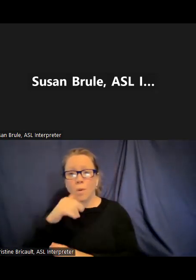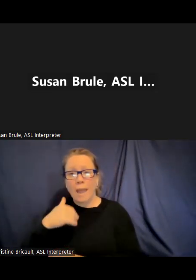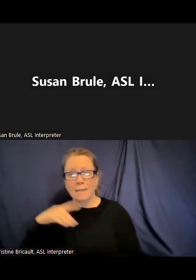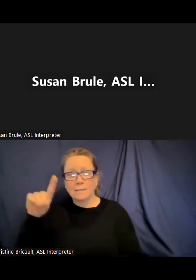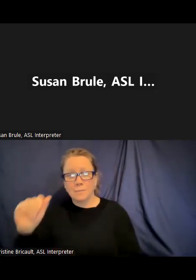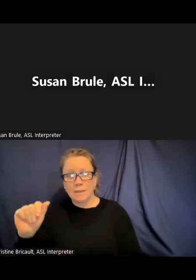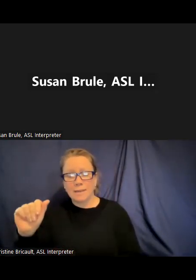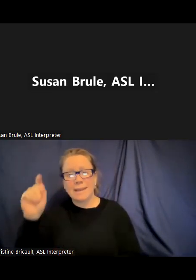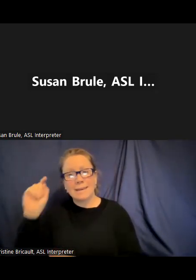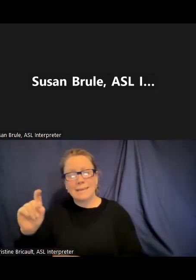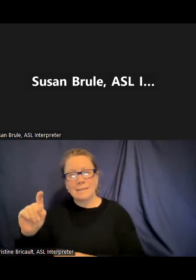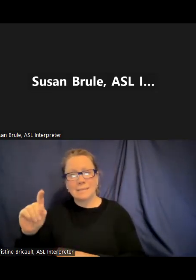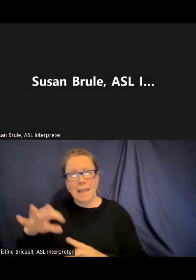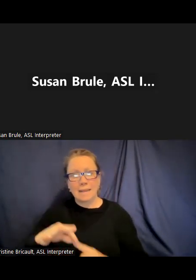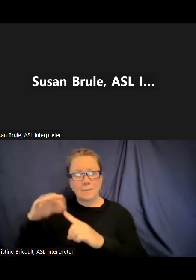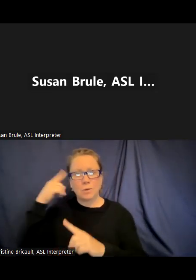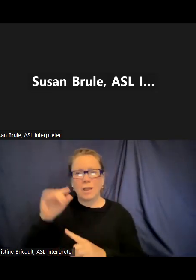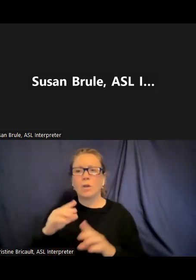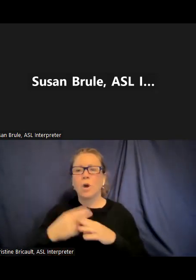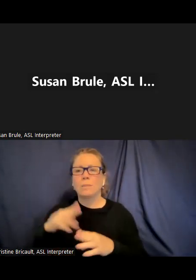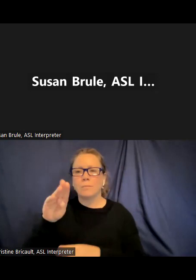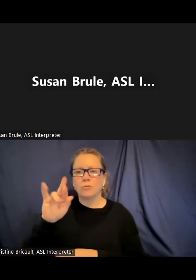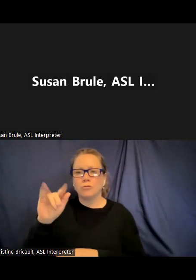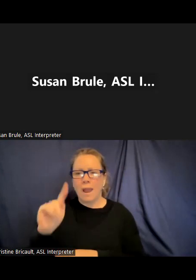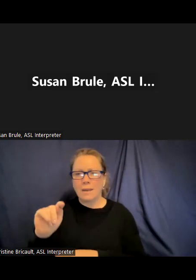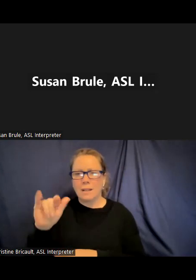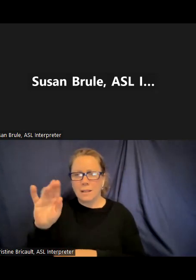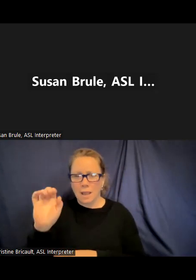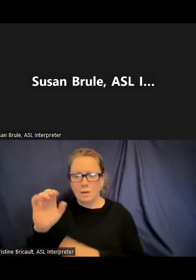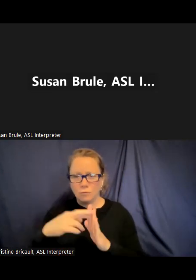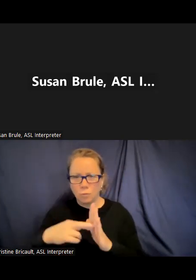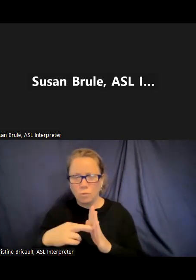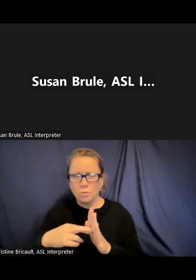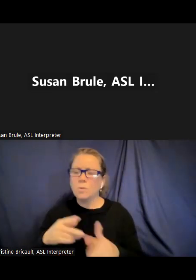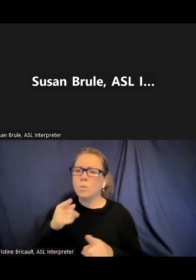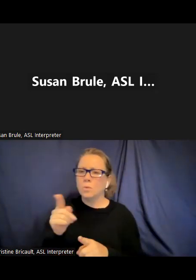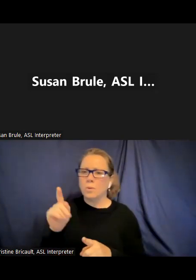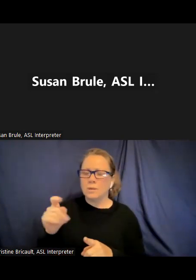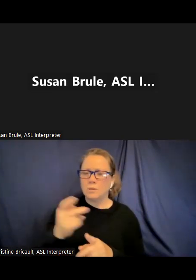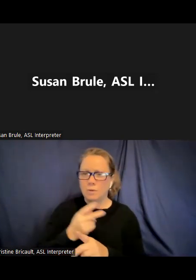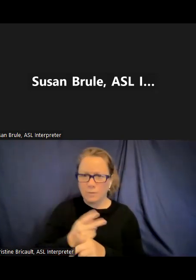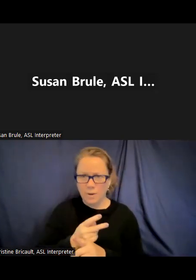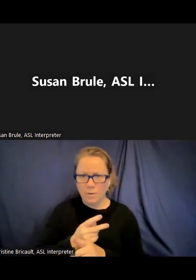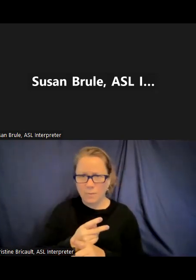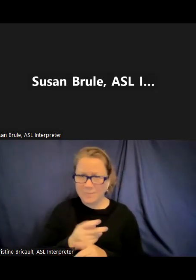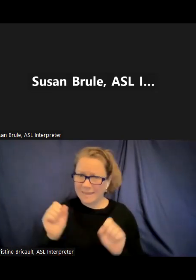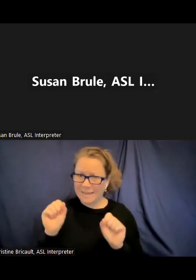bright line rule, you need to figure out whether or not you can make an exception for them.